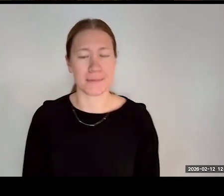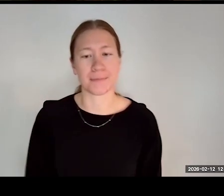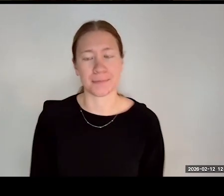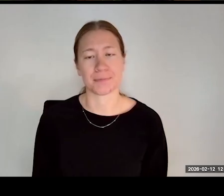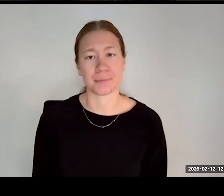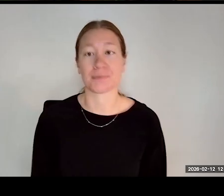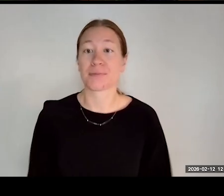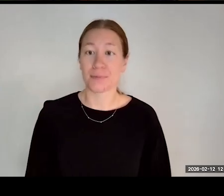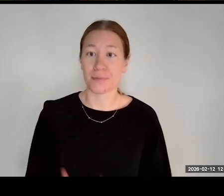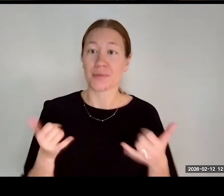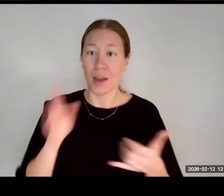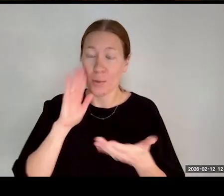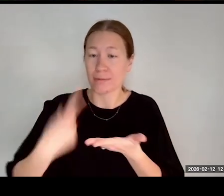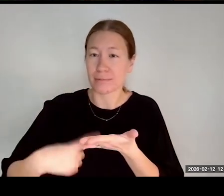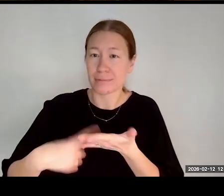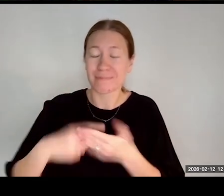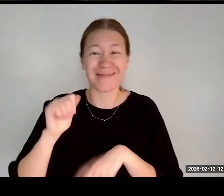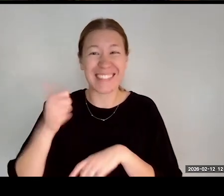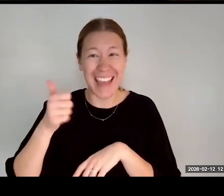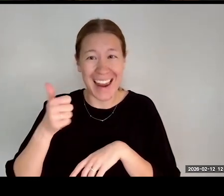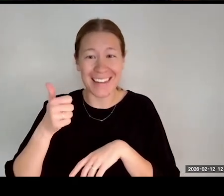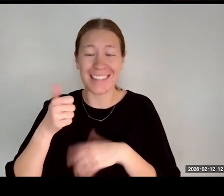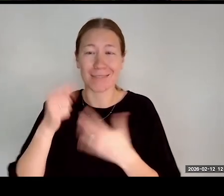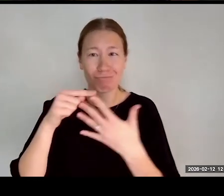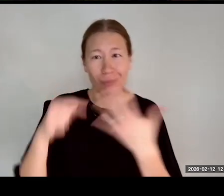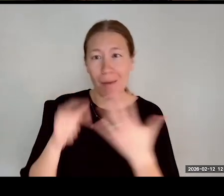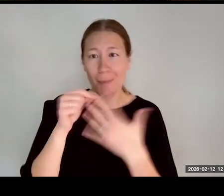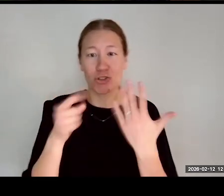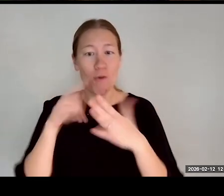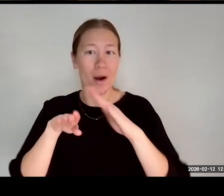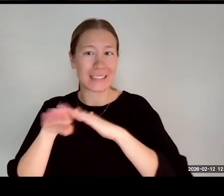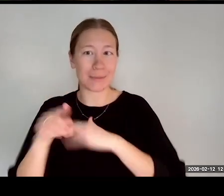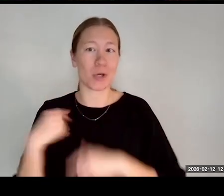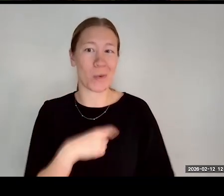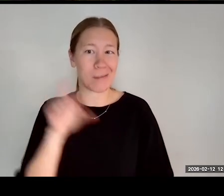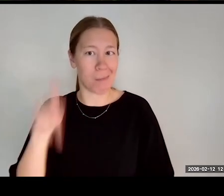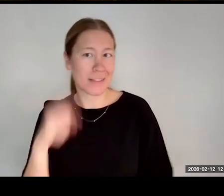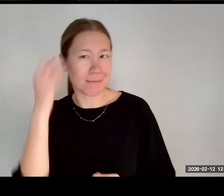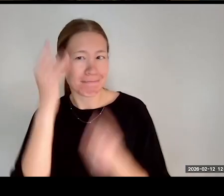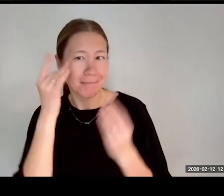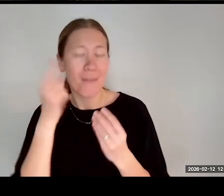So now let's talk a little bit about the 10 elements for accessibility that we need to be thinking about for our Word documents.